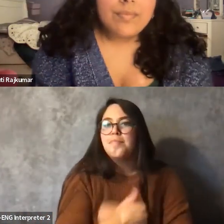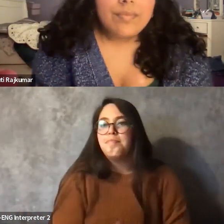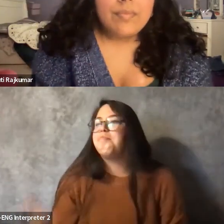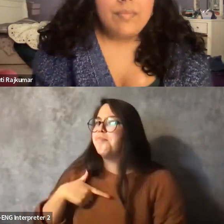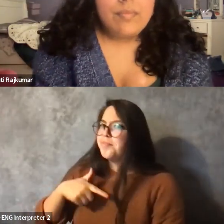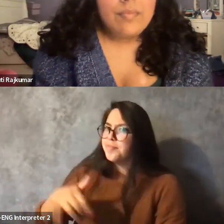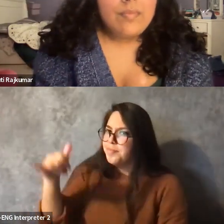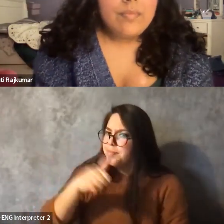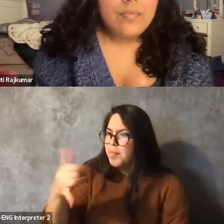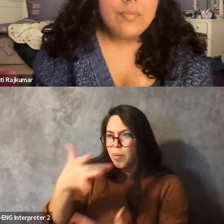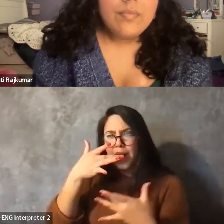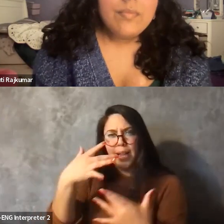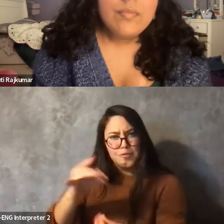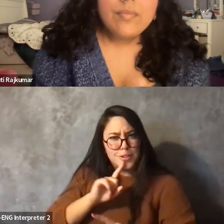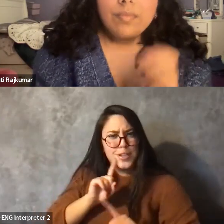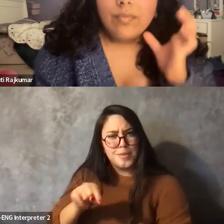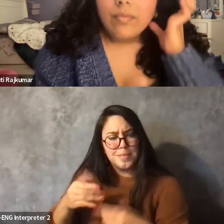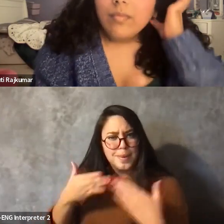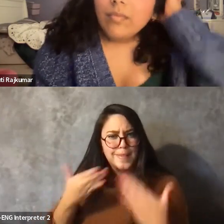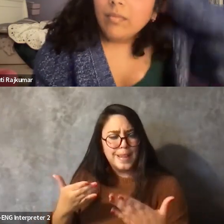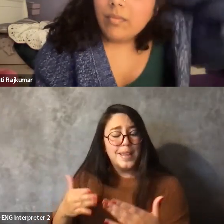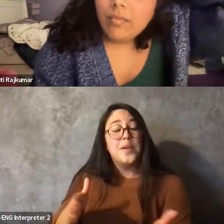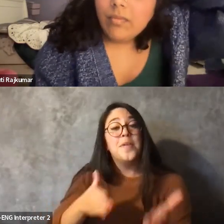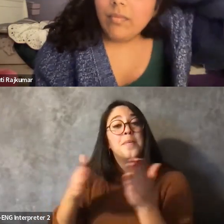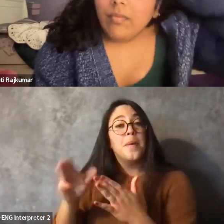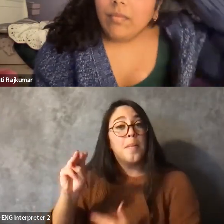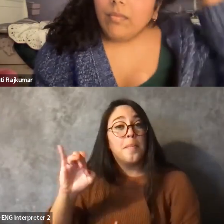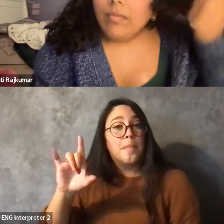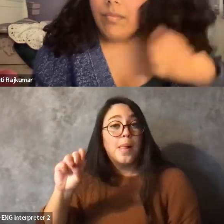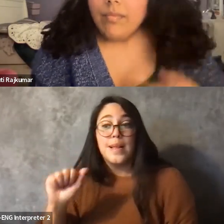Melissa, I wanted to circle back with you and just ask if, you know,